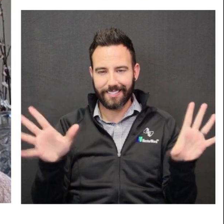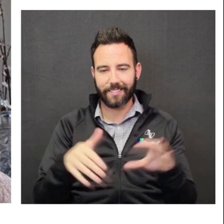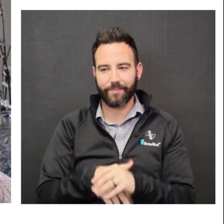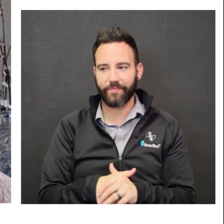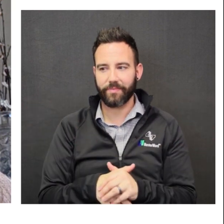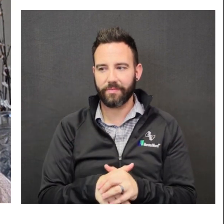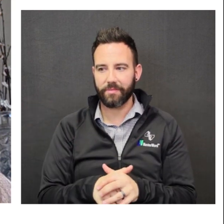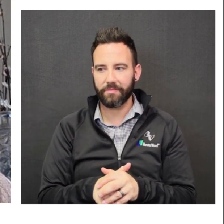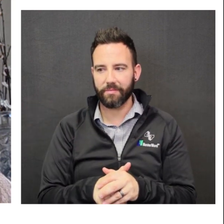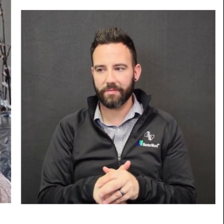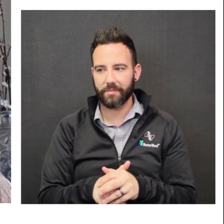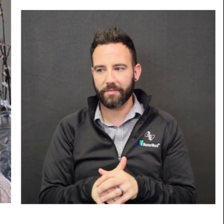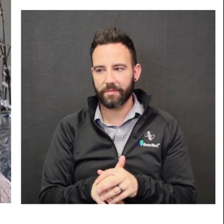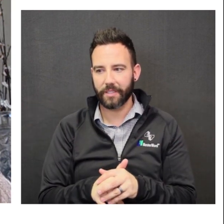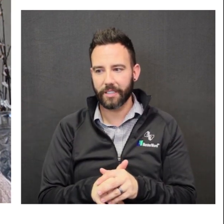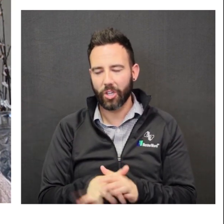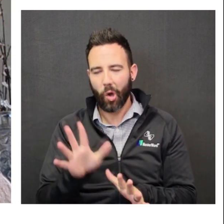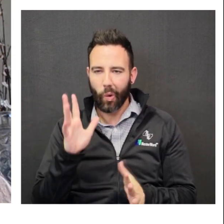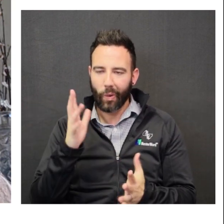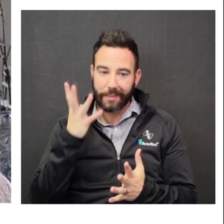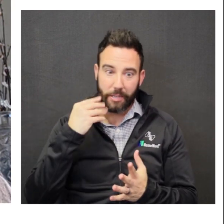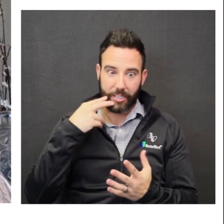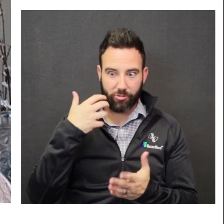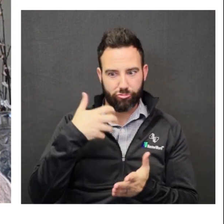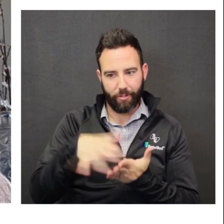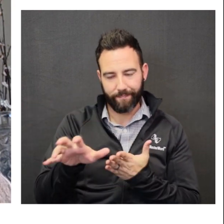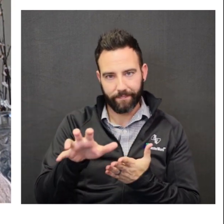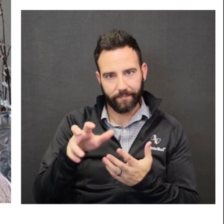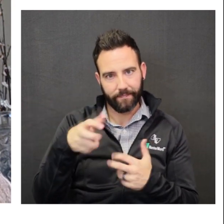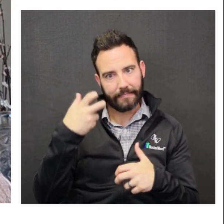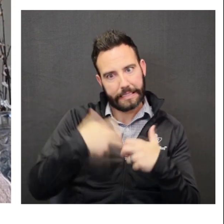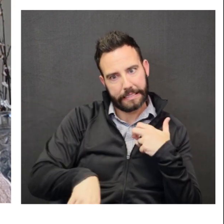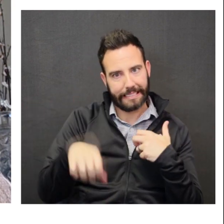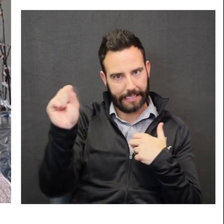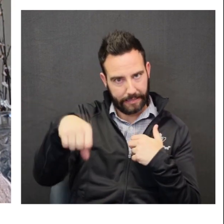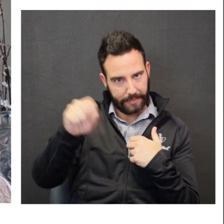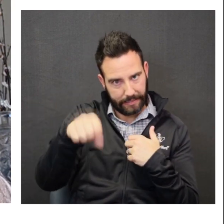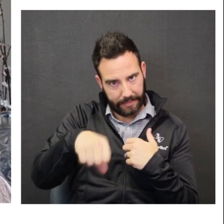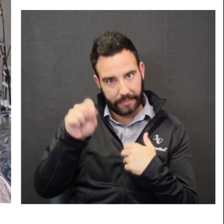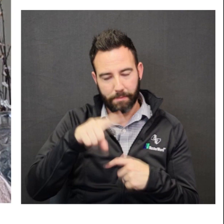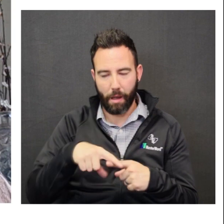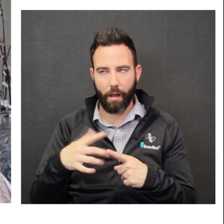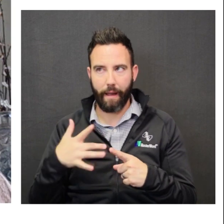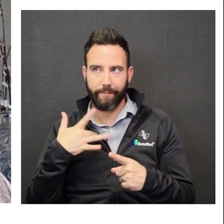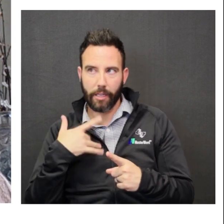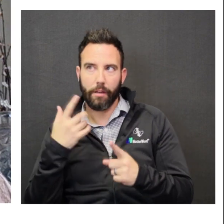so I'd say it's how, it's rough, but I always look forward with a positive, a positive lens I think this is a big expansion in